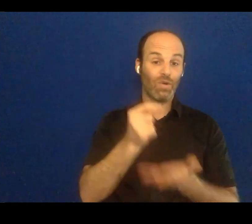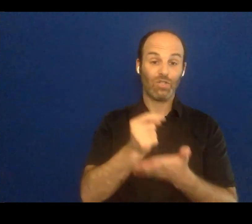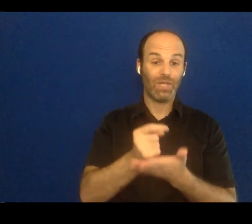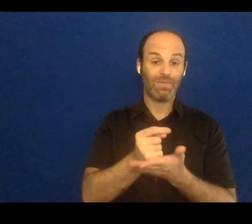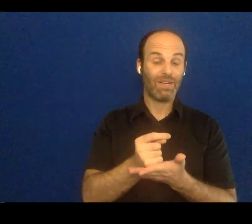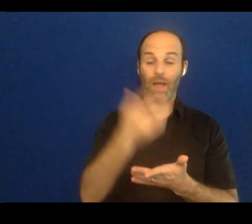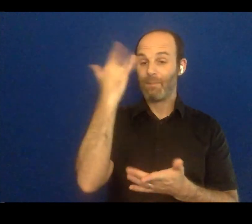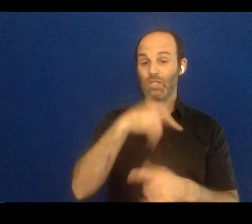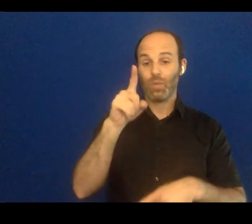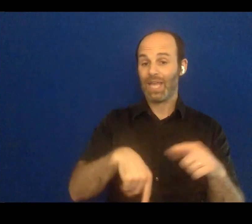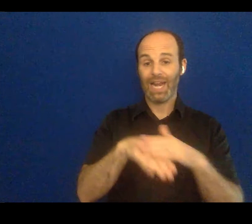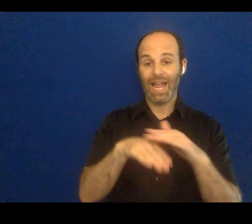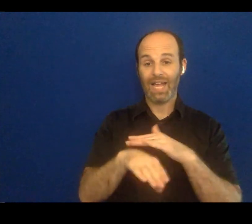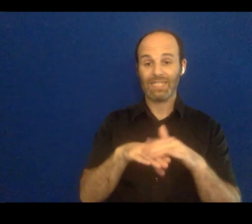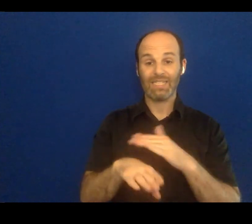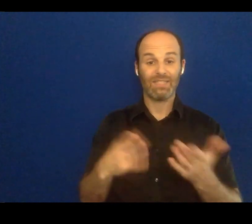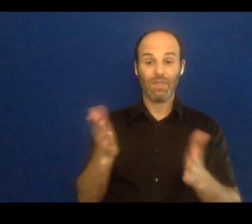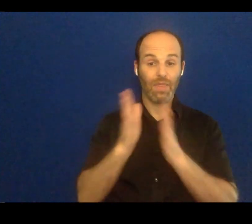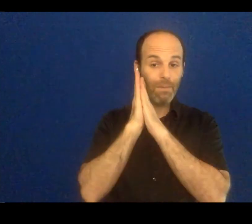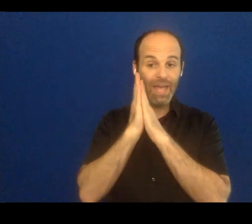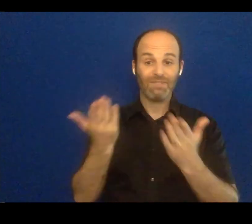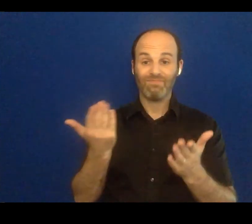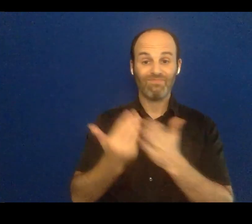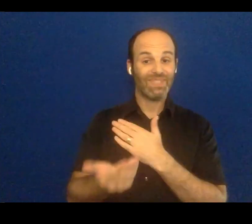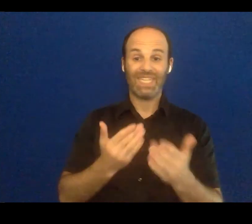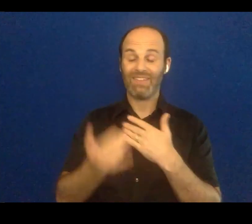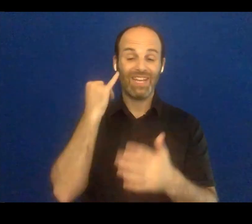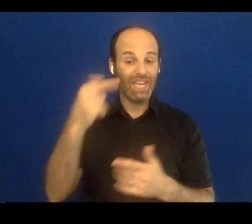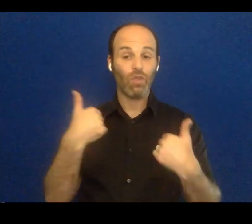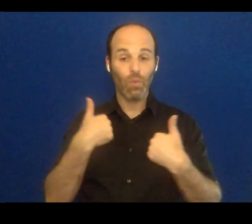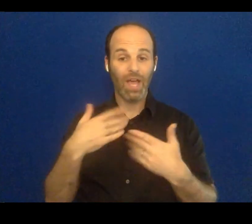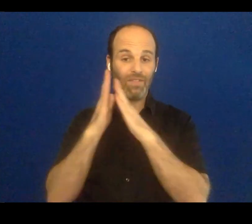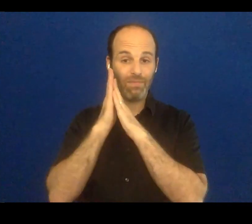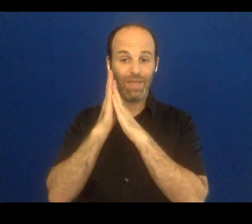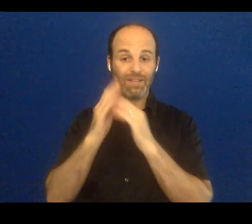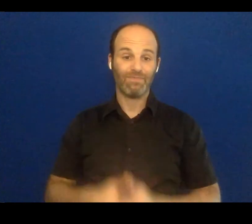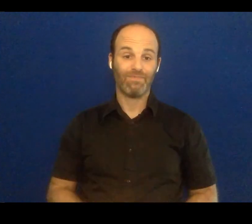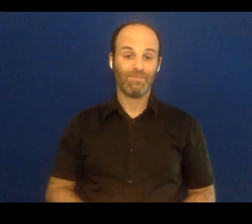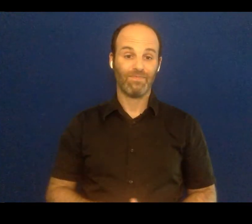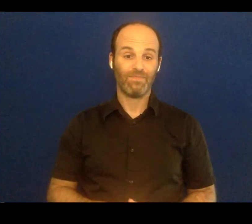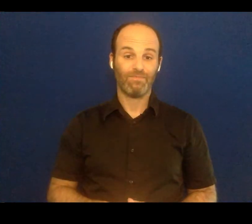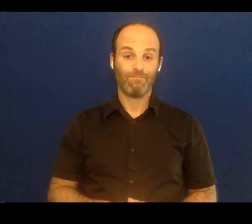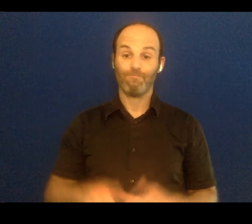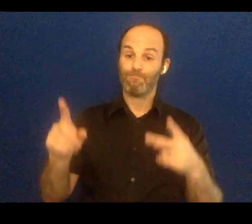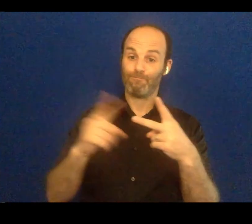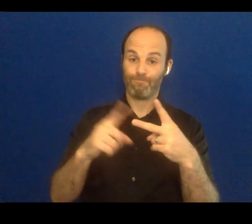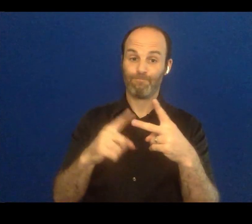BECAUSE WE CAN'T ACCESS THE BED EVEN IF YOU HAVE THEM. A SECOND POINT THAT I WANTED TO